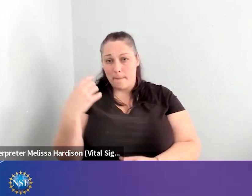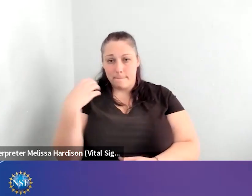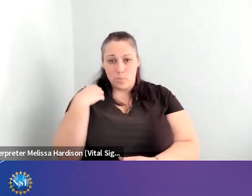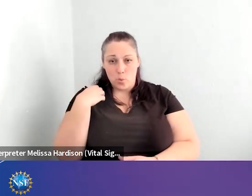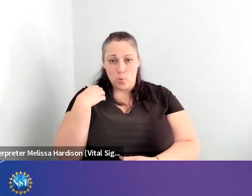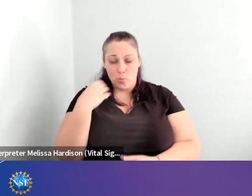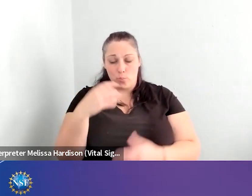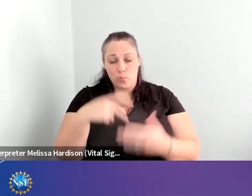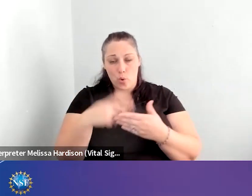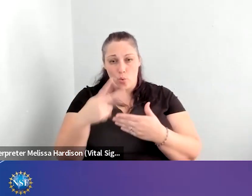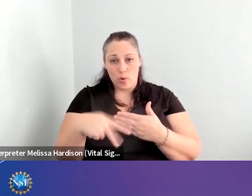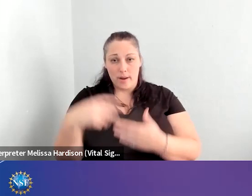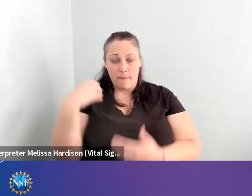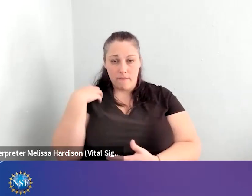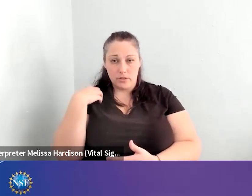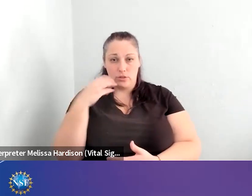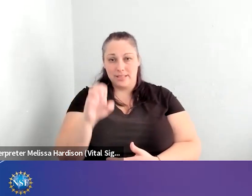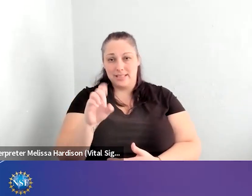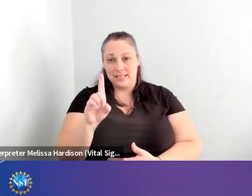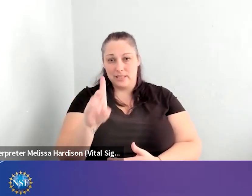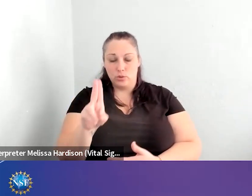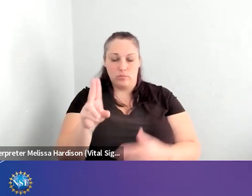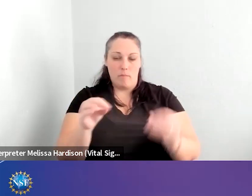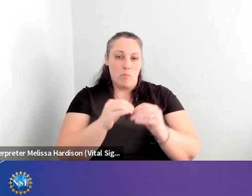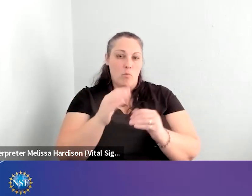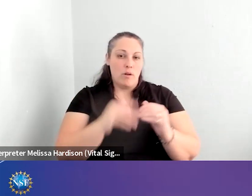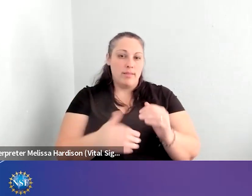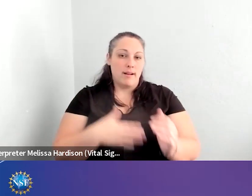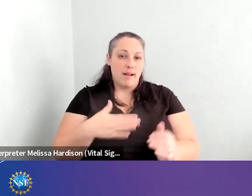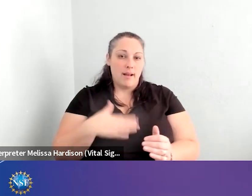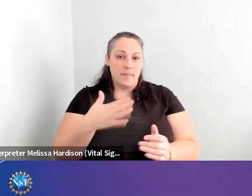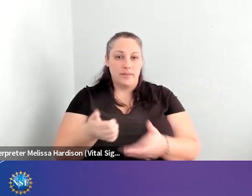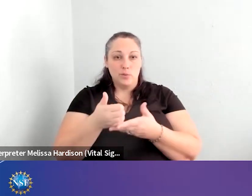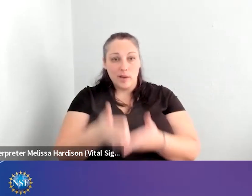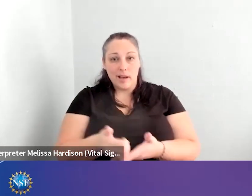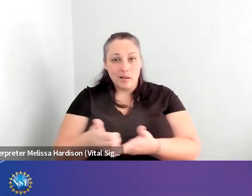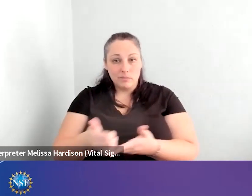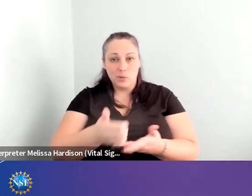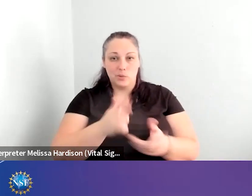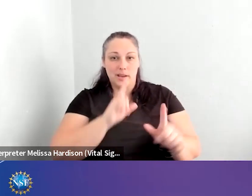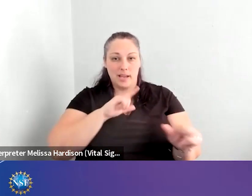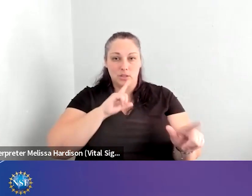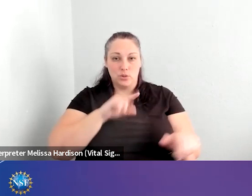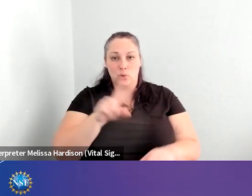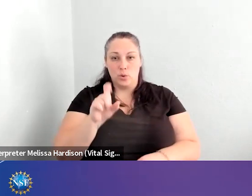They're more than happy to help answer your questions or direct you in the right -- to the right area.